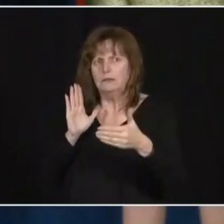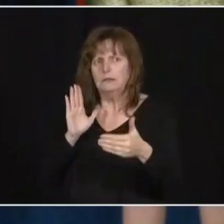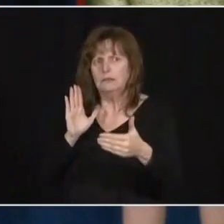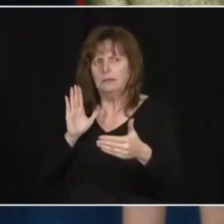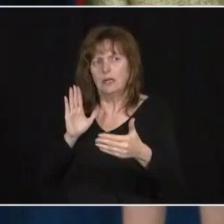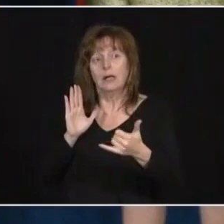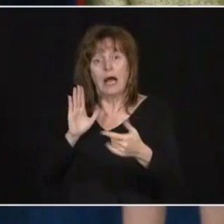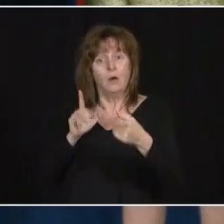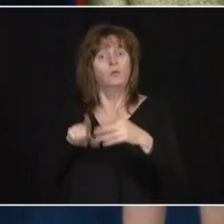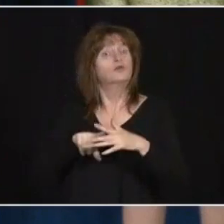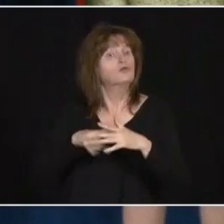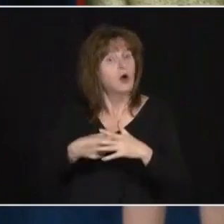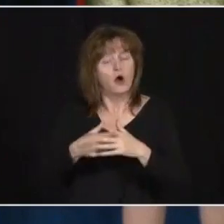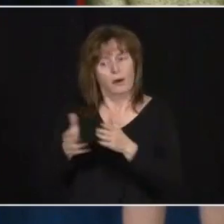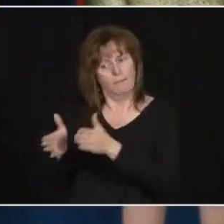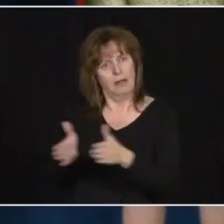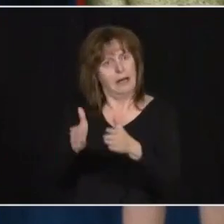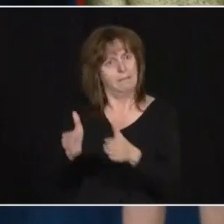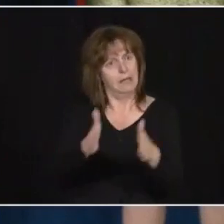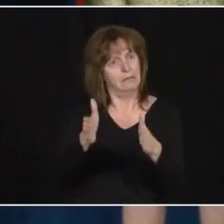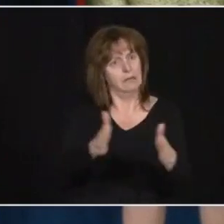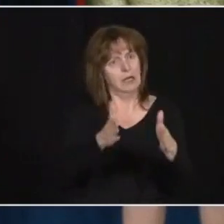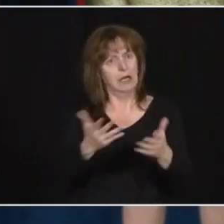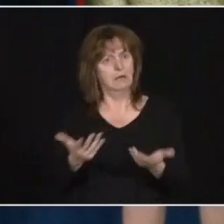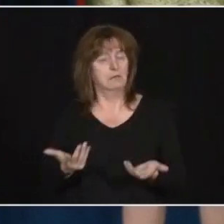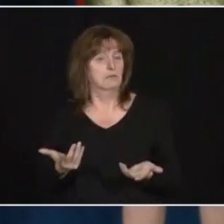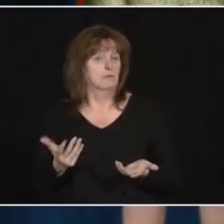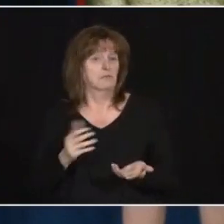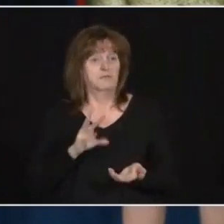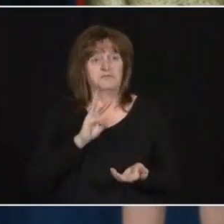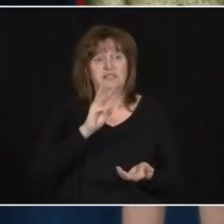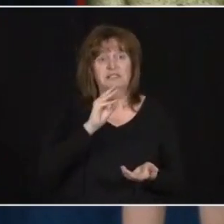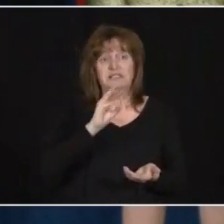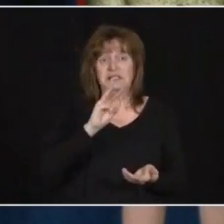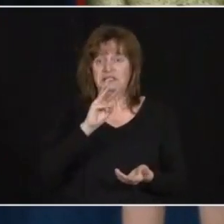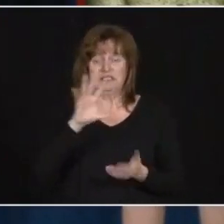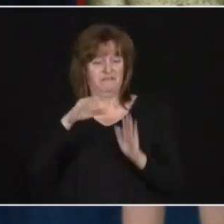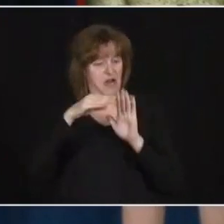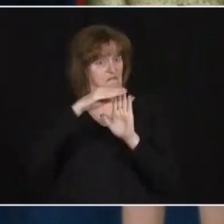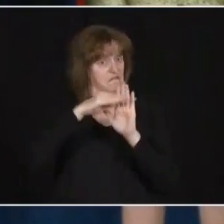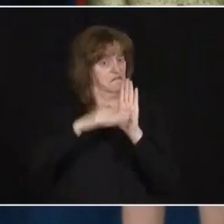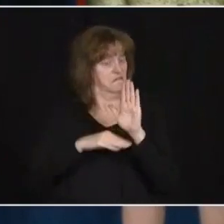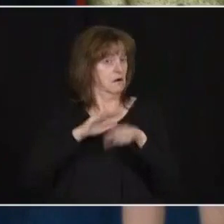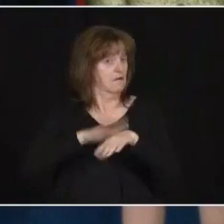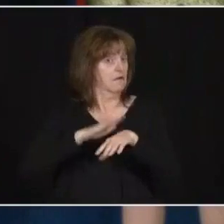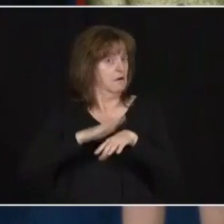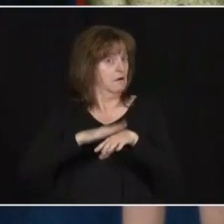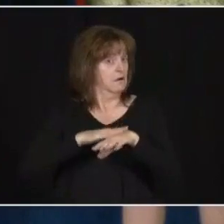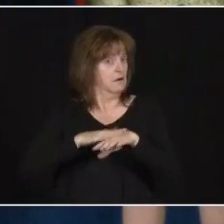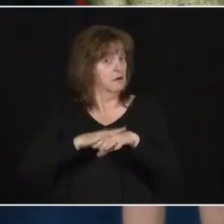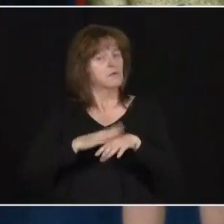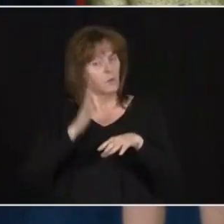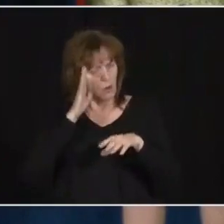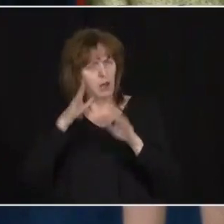There's 60 to 65 guidelines. By the way, that will continue to grow as we move to make sure that companies